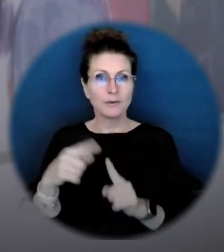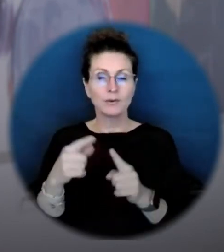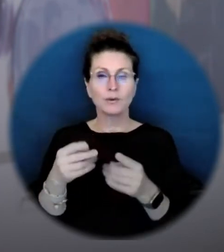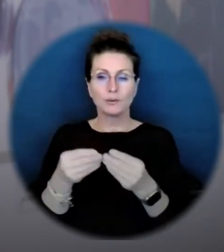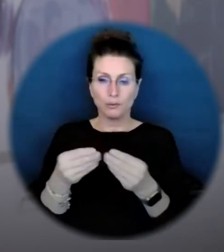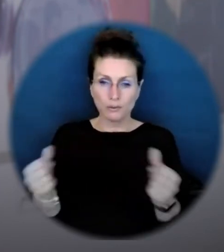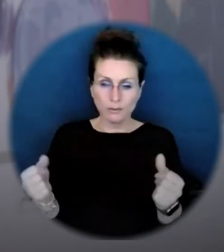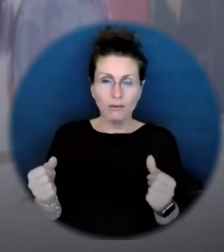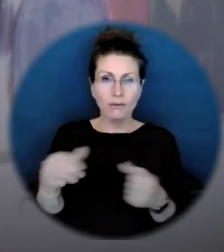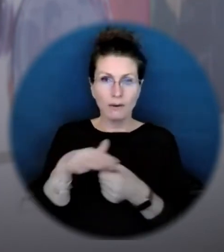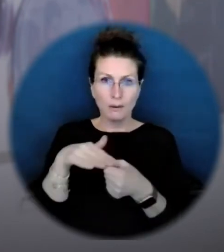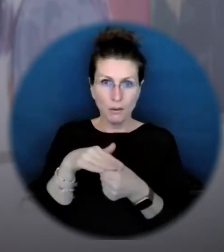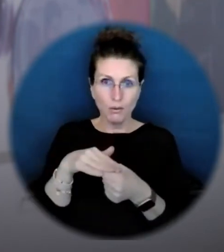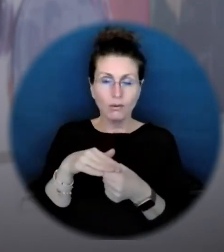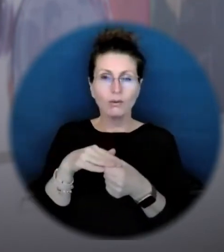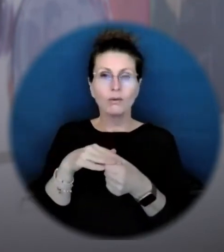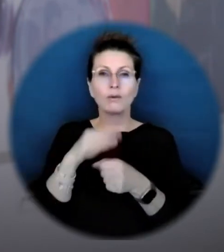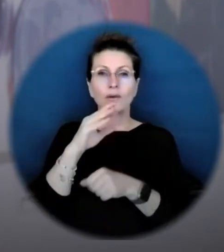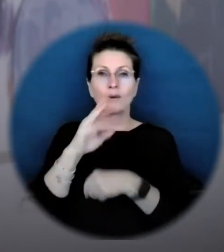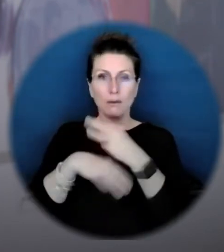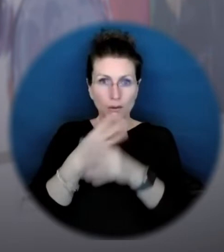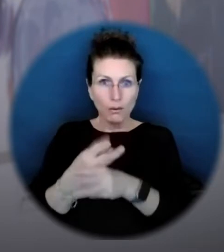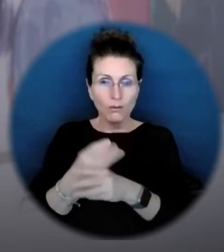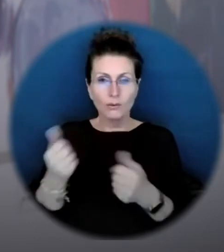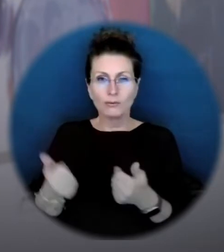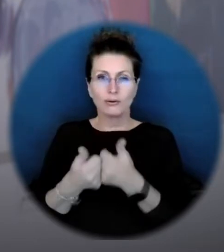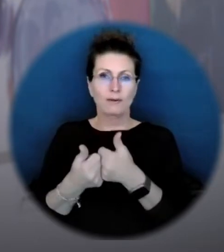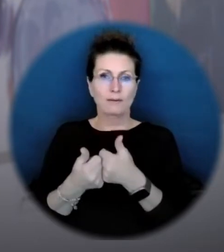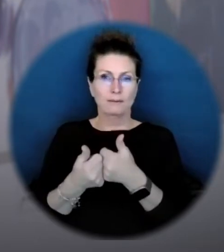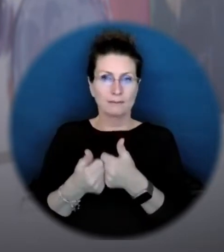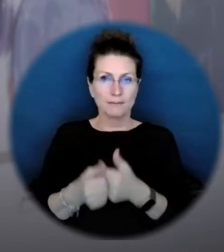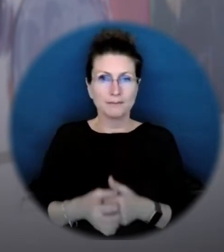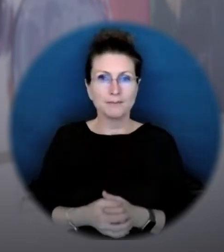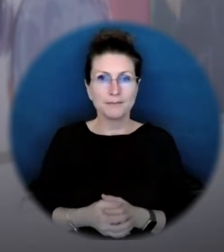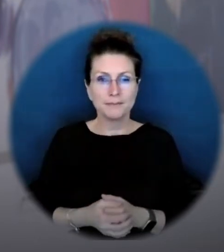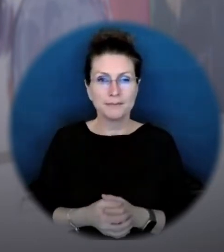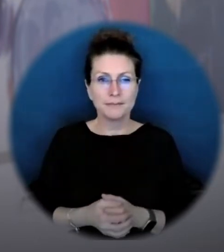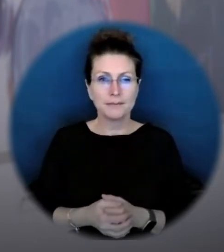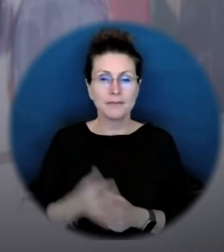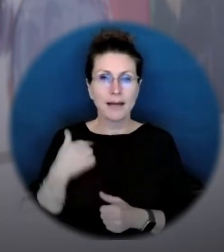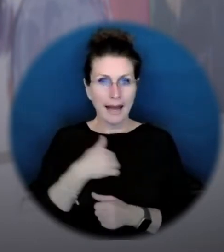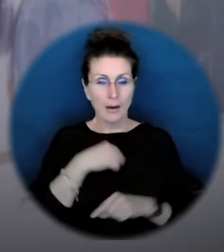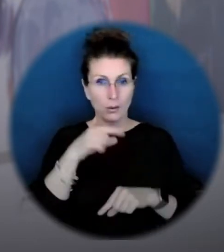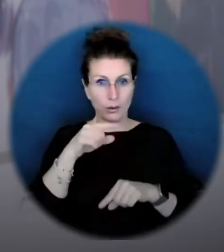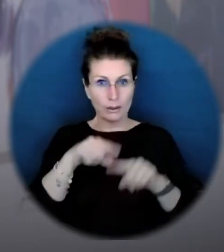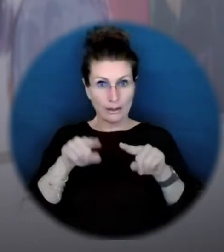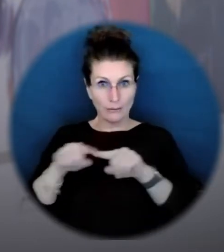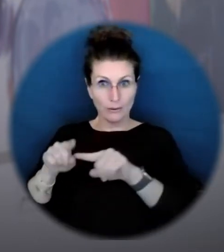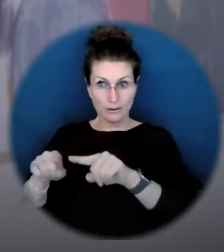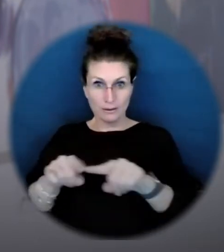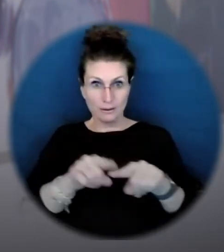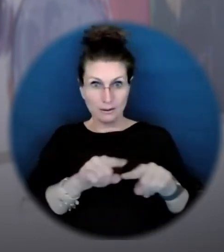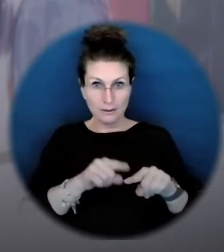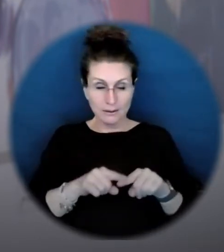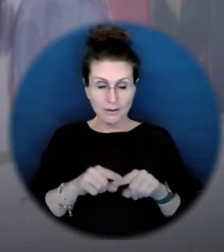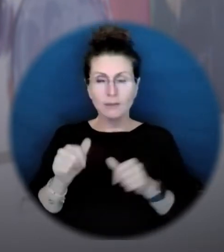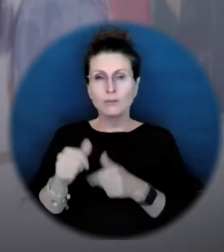to address the local and global challenges that face us. It is these differences that provide a richness